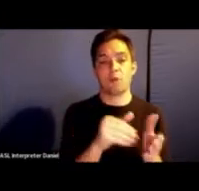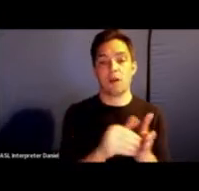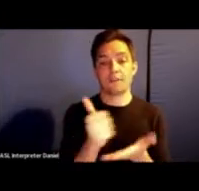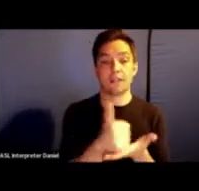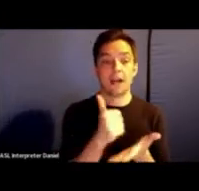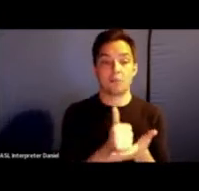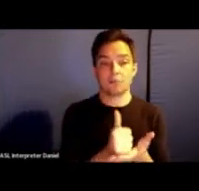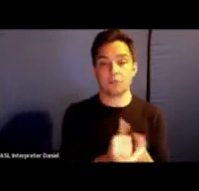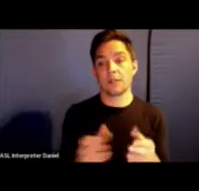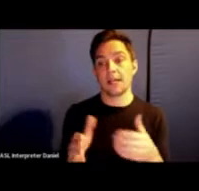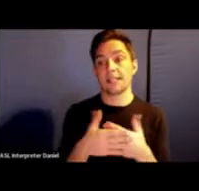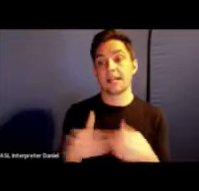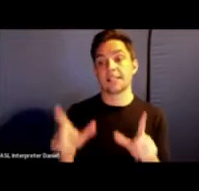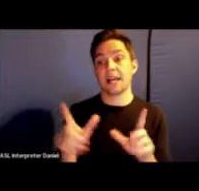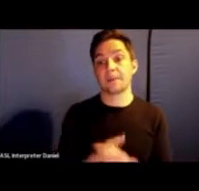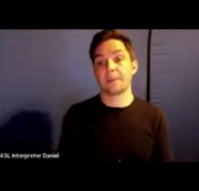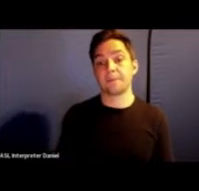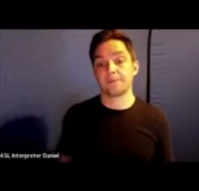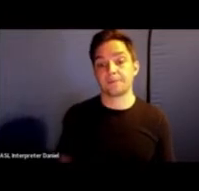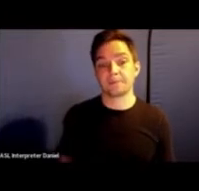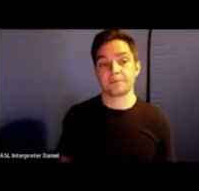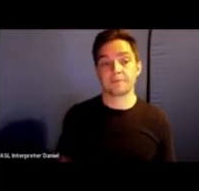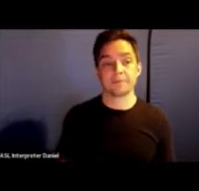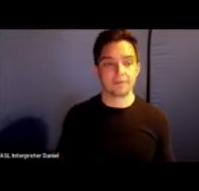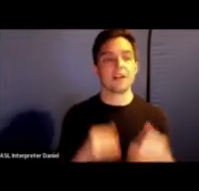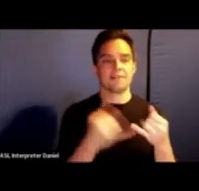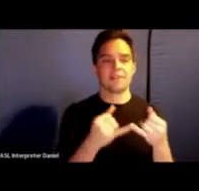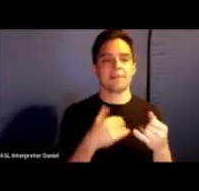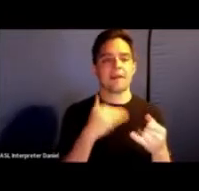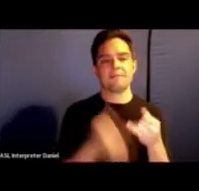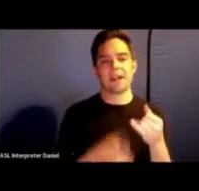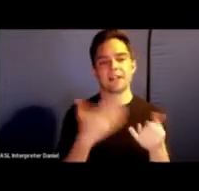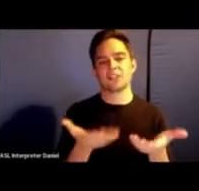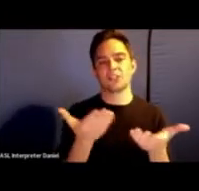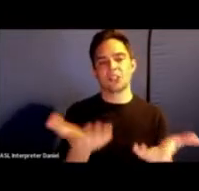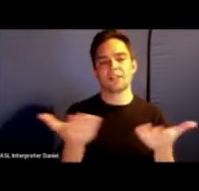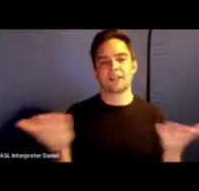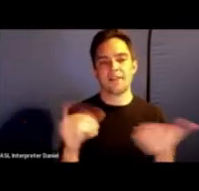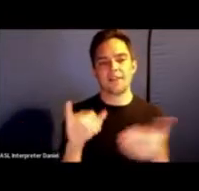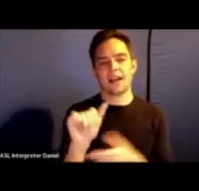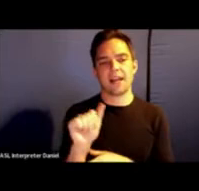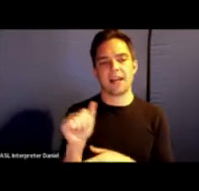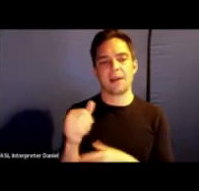please. And finally, my final suggestion is having a new provider specific to self